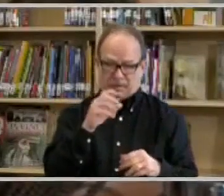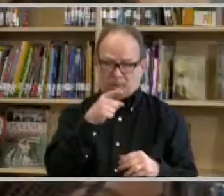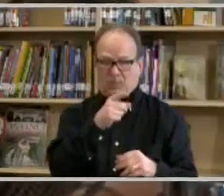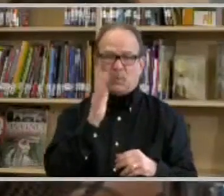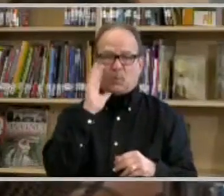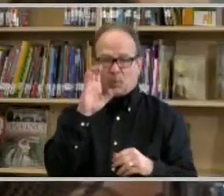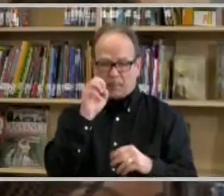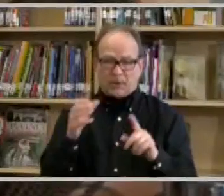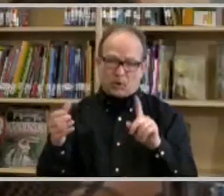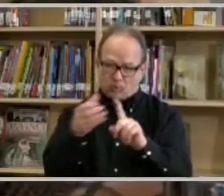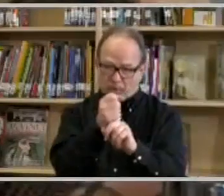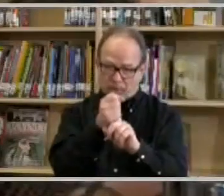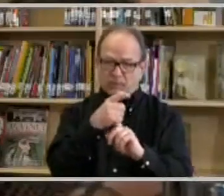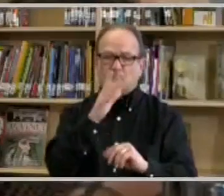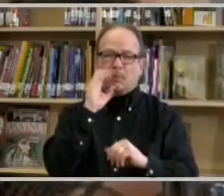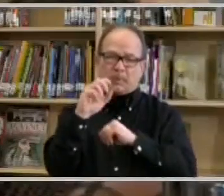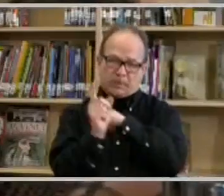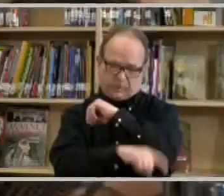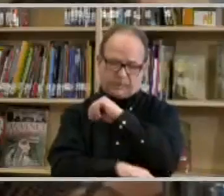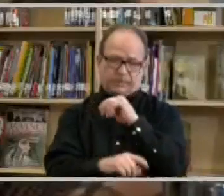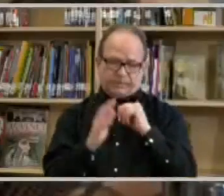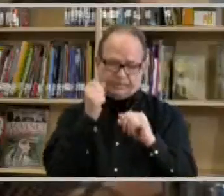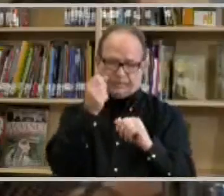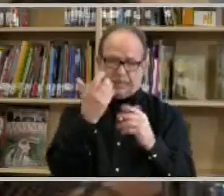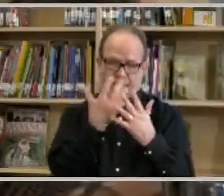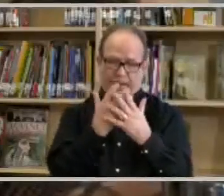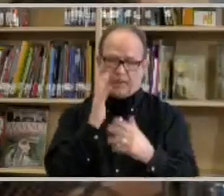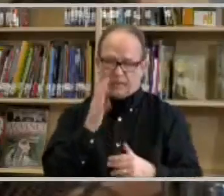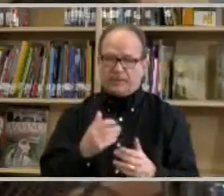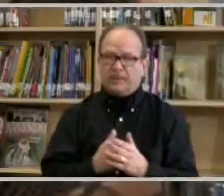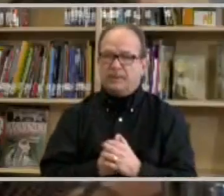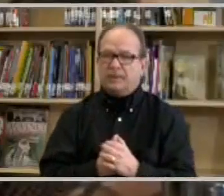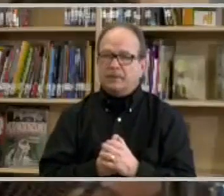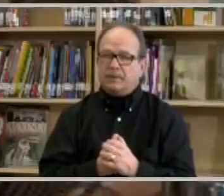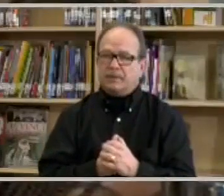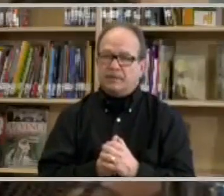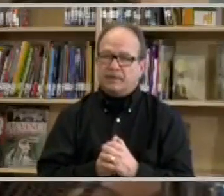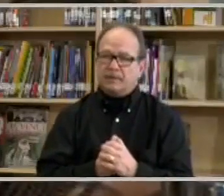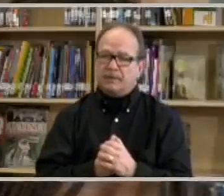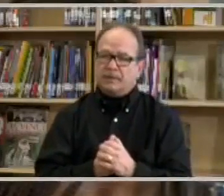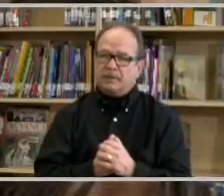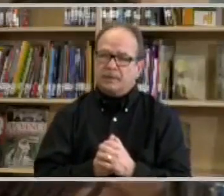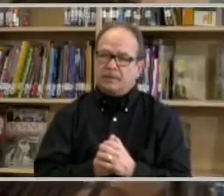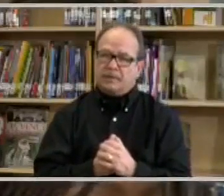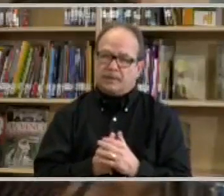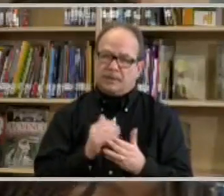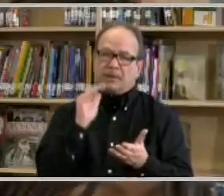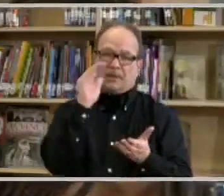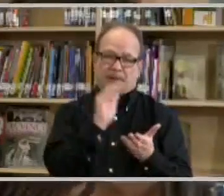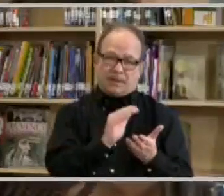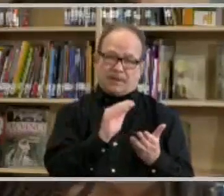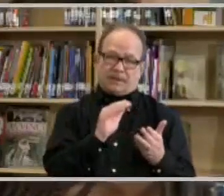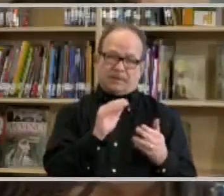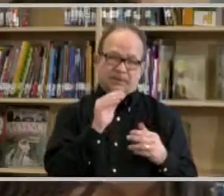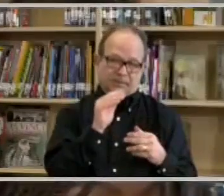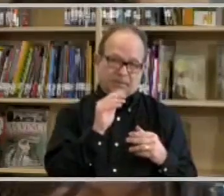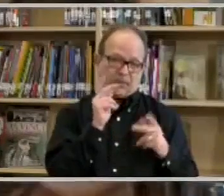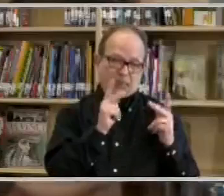OUR CITY, YOU WILL BE CAUGHT AND YOU WILL BE PUNISHED. FEWER PEOPLE WILL, YOU KNOW, OR MORE PEOPLE WILL THINK ABOUT IT